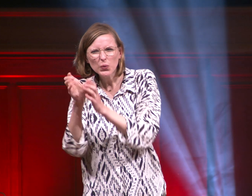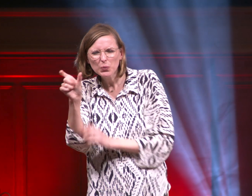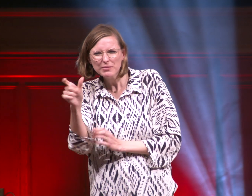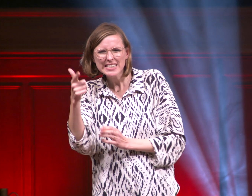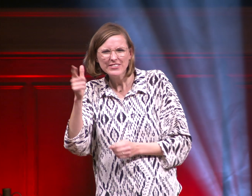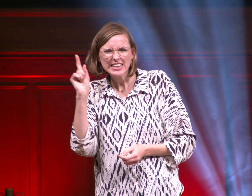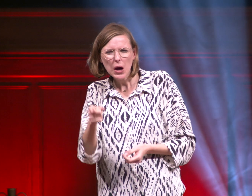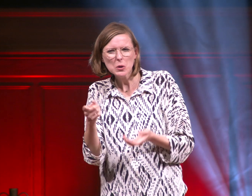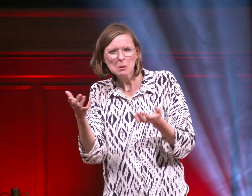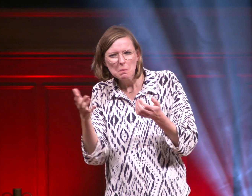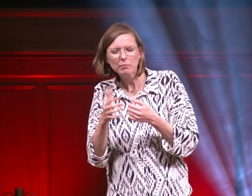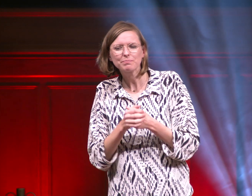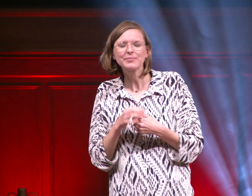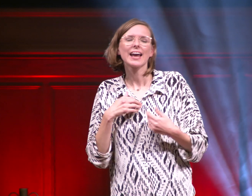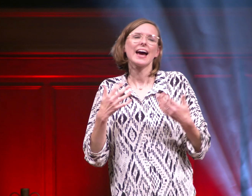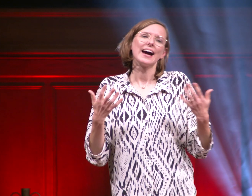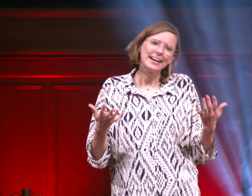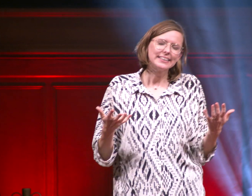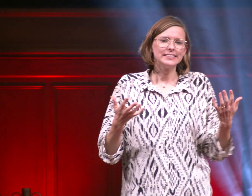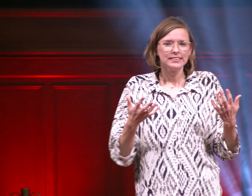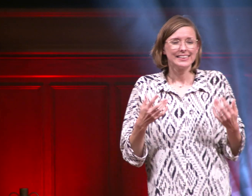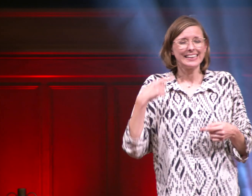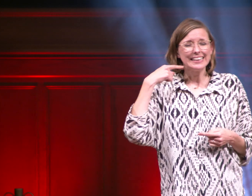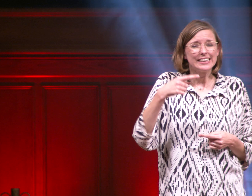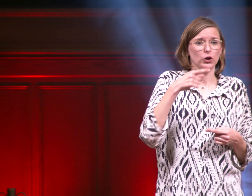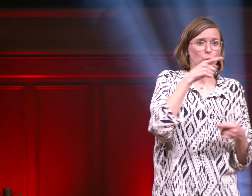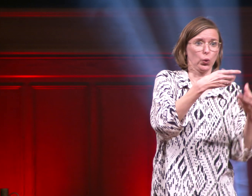And that might be a very small group, yes,